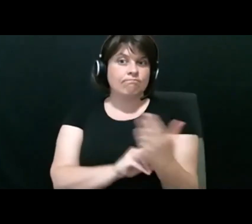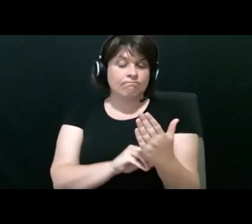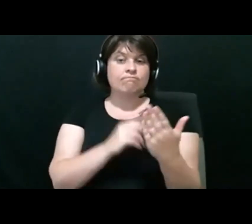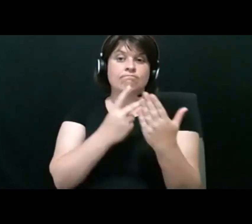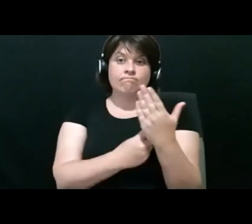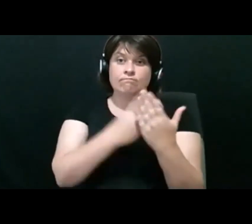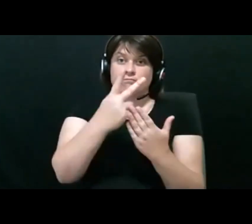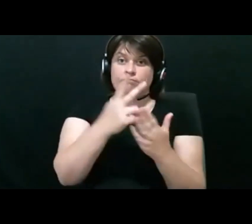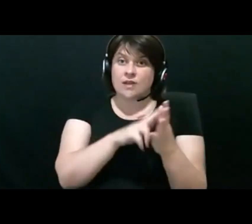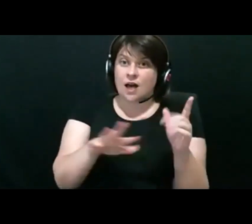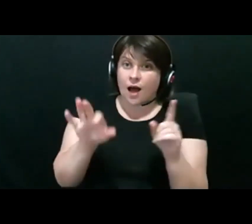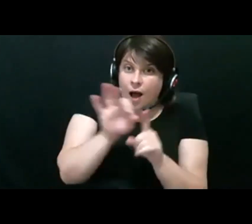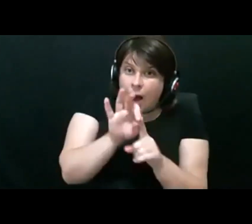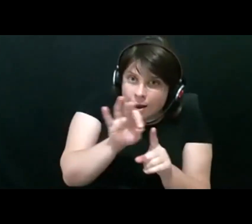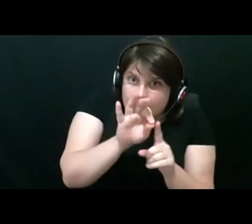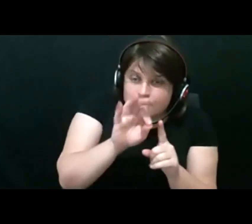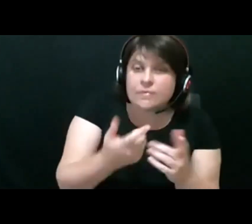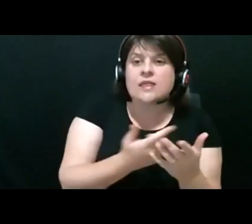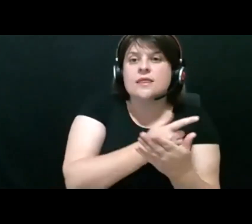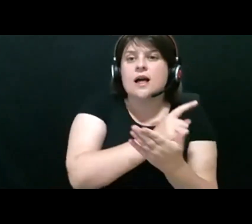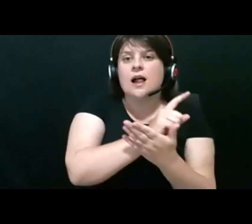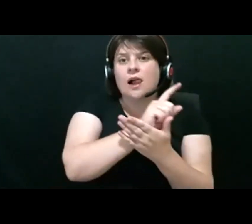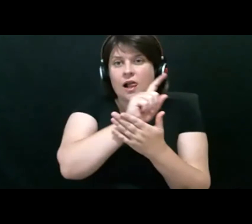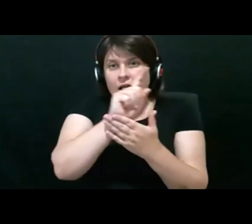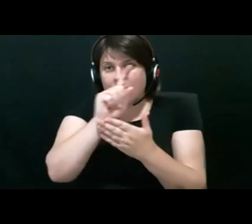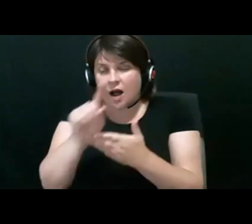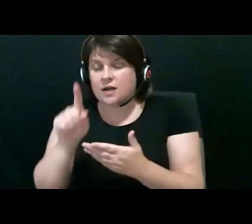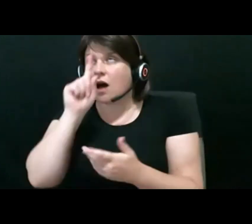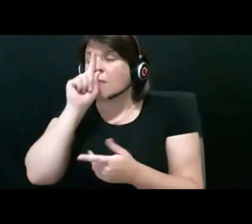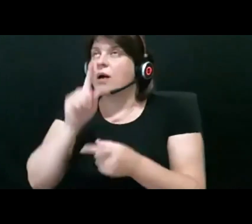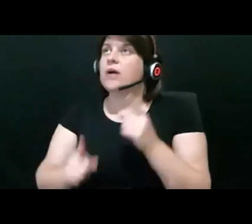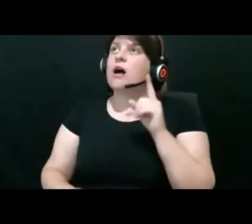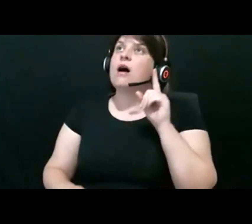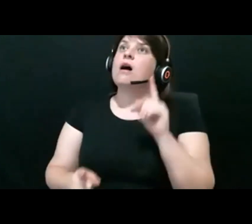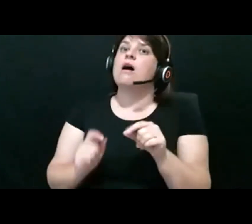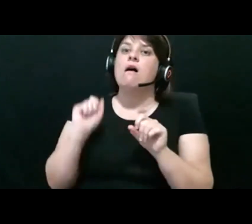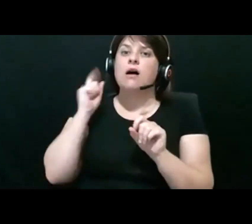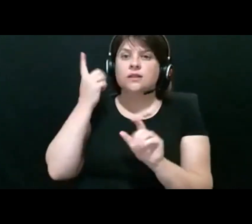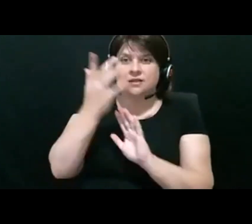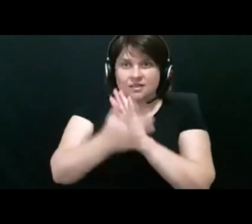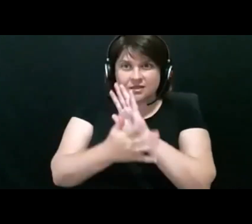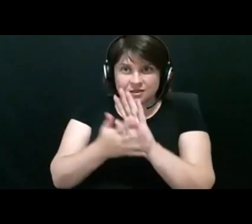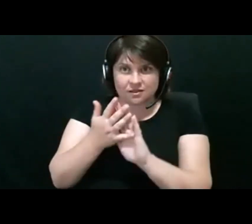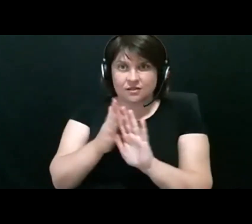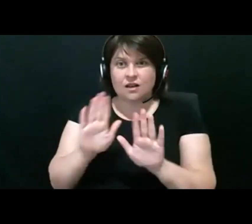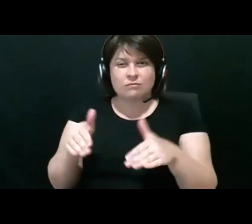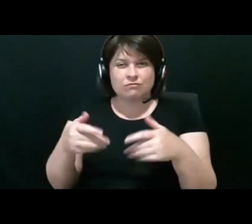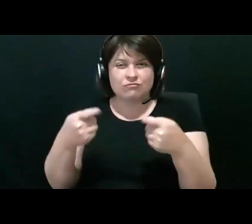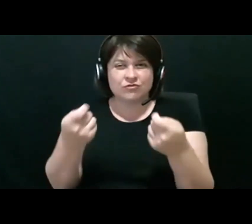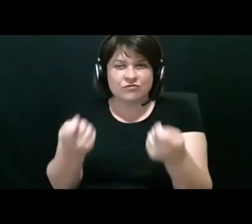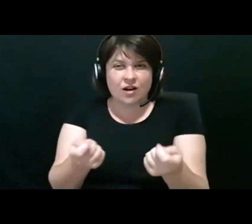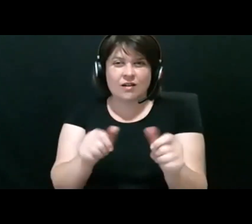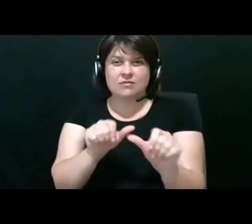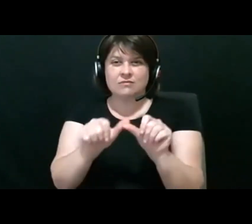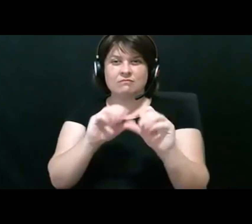understood by people who use standardised Auslan, enabling better communication in the community.